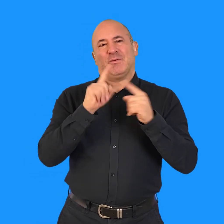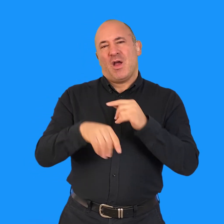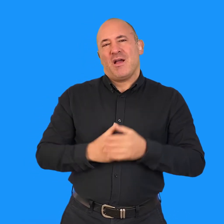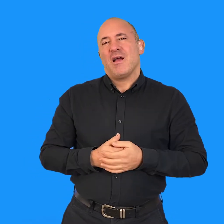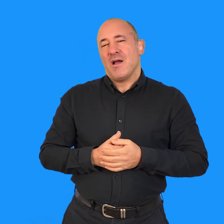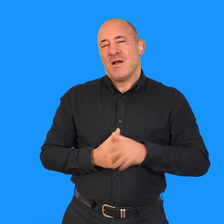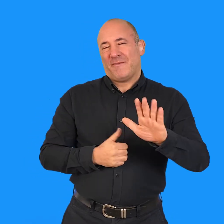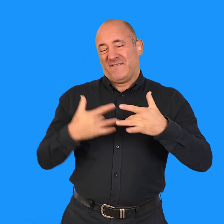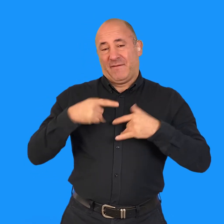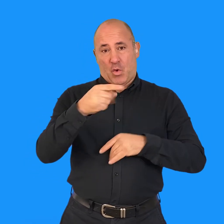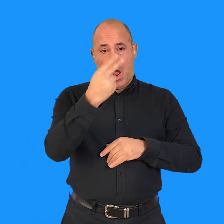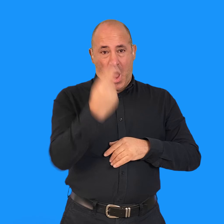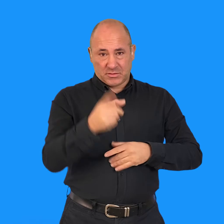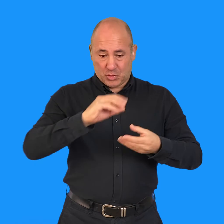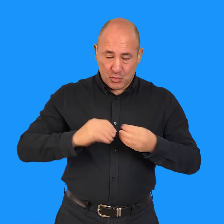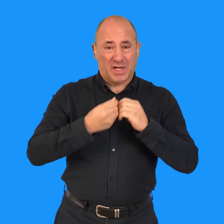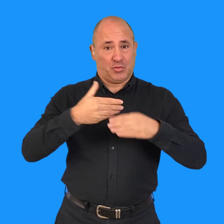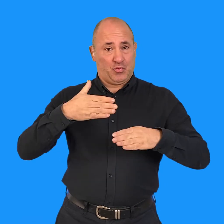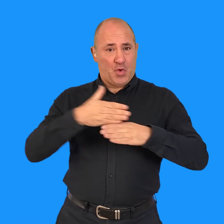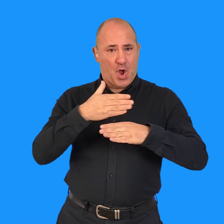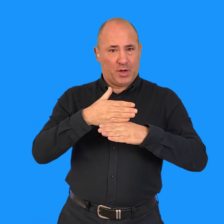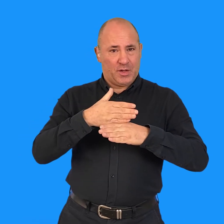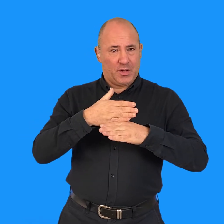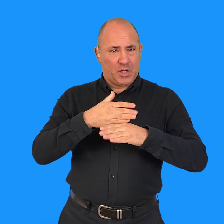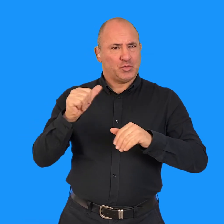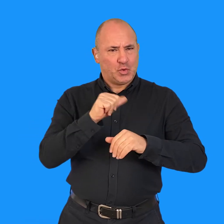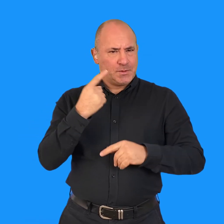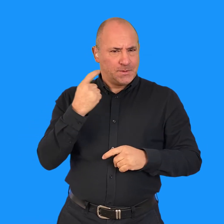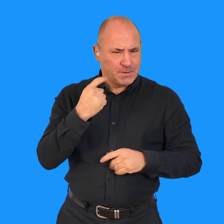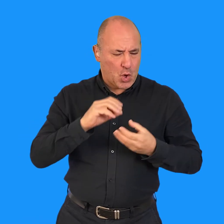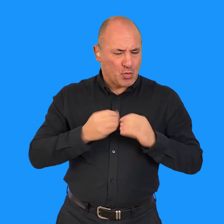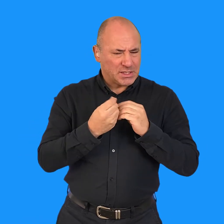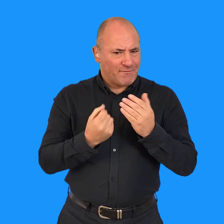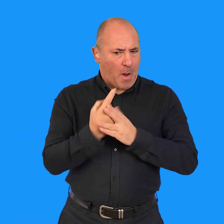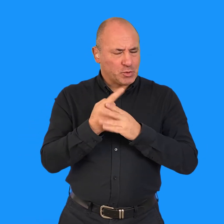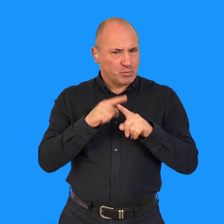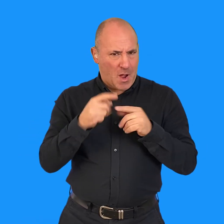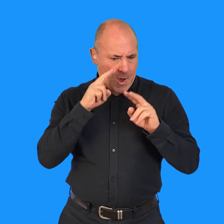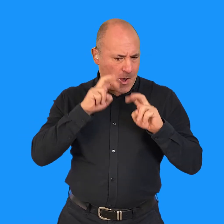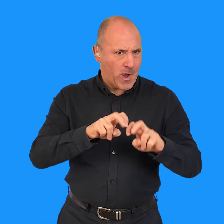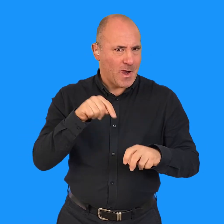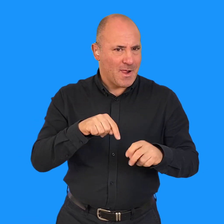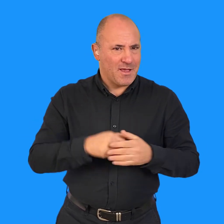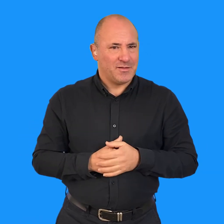then I would say lean into what the creative opportunity of it is. But again, as you came back to and we mentioned earlier,